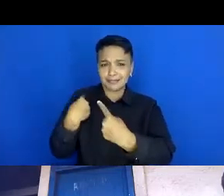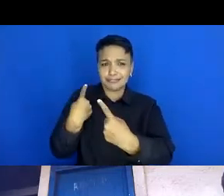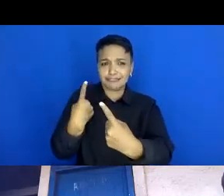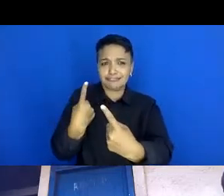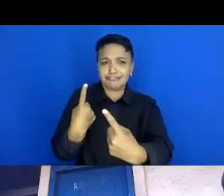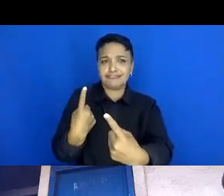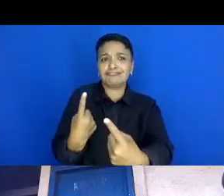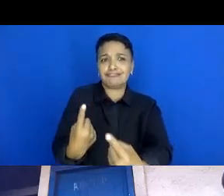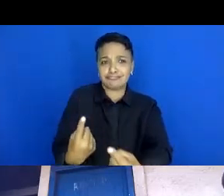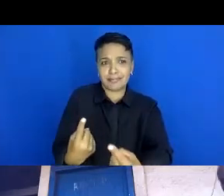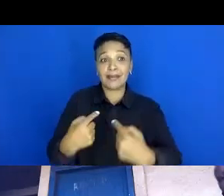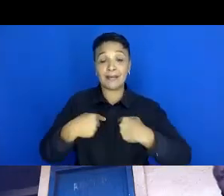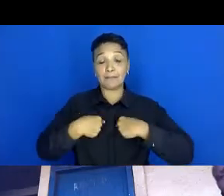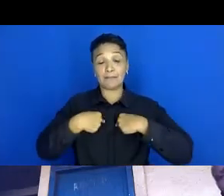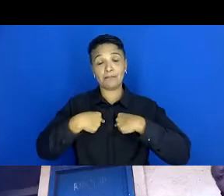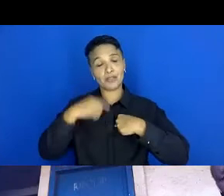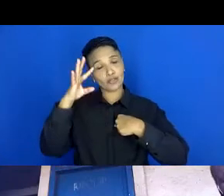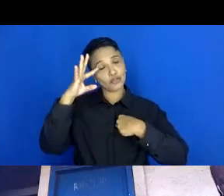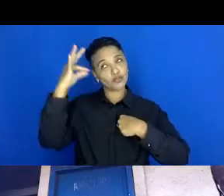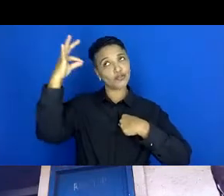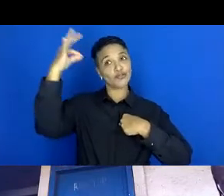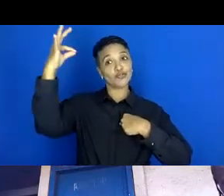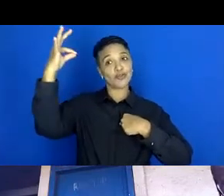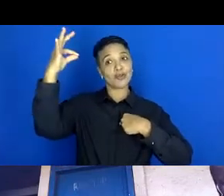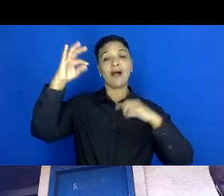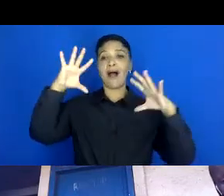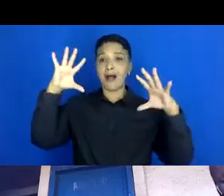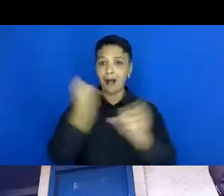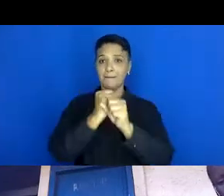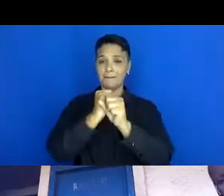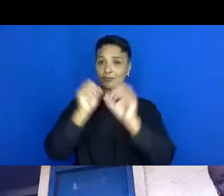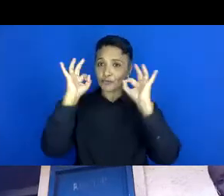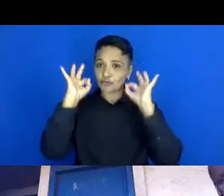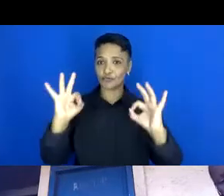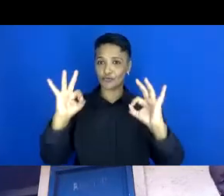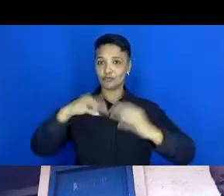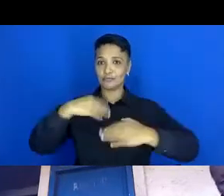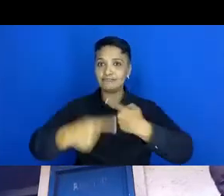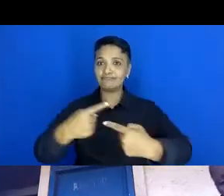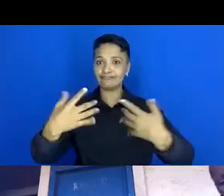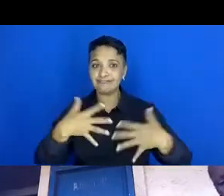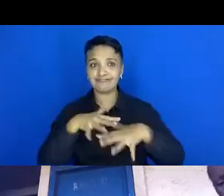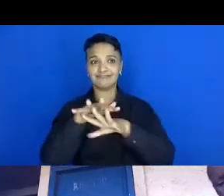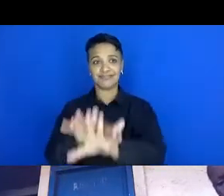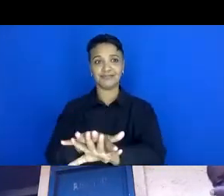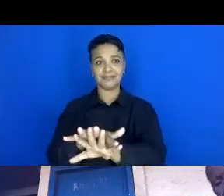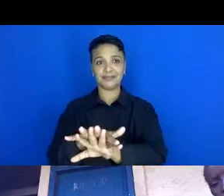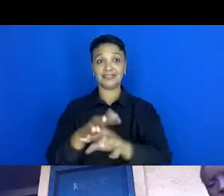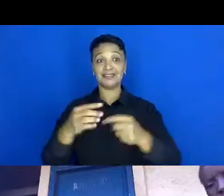in the united in the un health workers in new york i wanted to be this in the sixth conference room